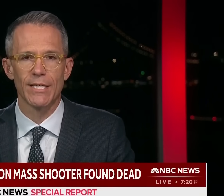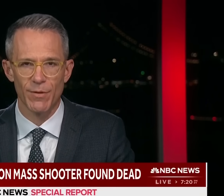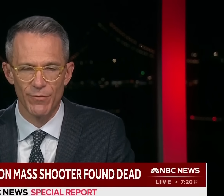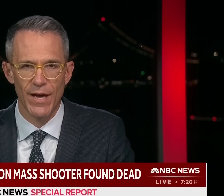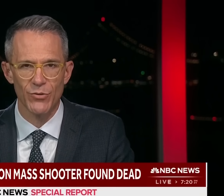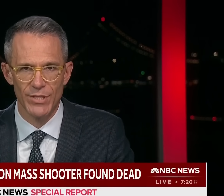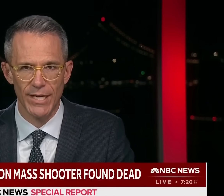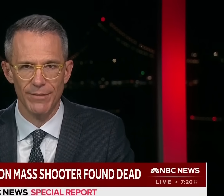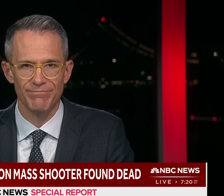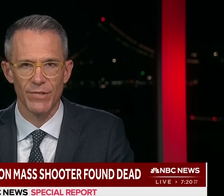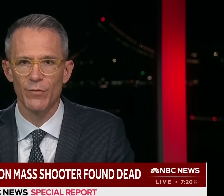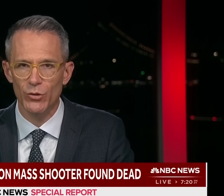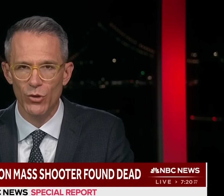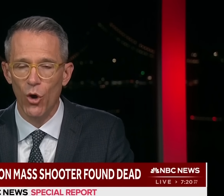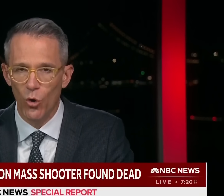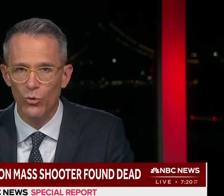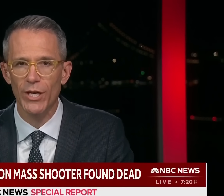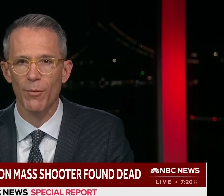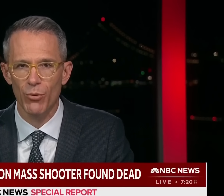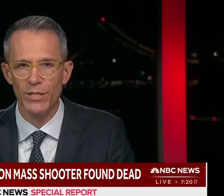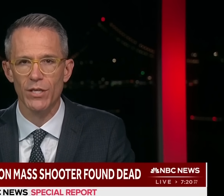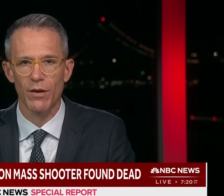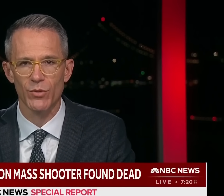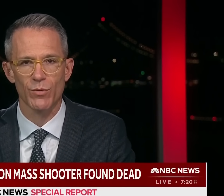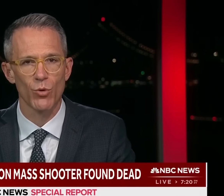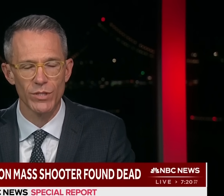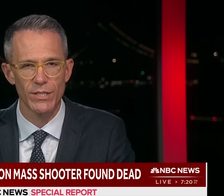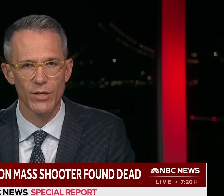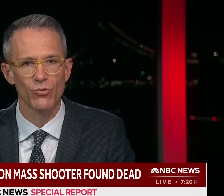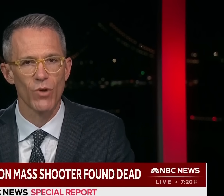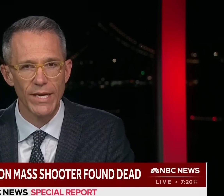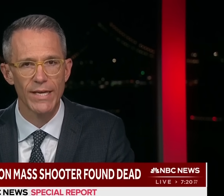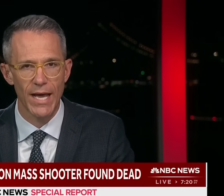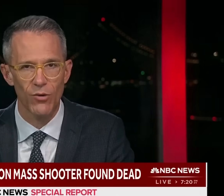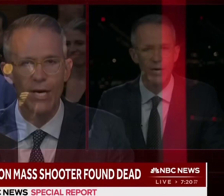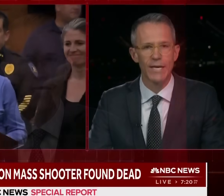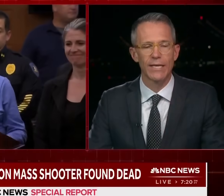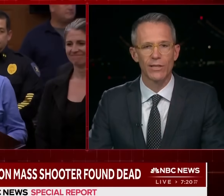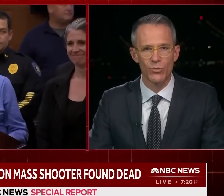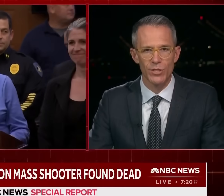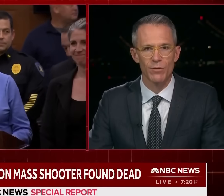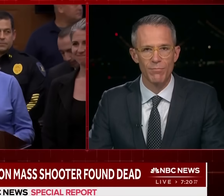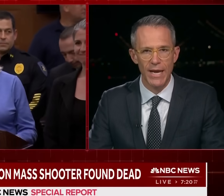LAW ENFORCEMENT OFFICIALS HAVE CONFIRMED THAT THE SUSPECT IN THE MASS SHOOTING IN MAINE, ROBERT CARD, HAS BEEN FOUND DEAD.